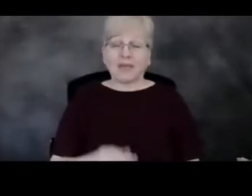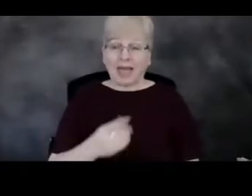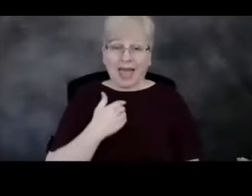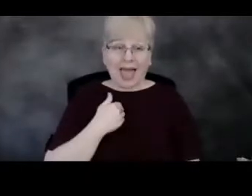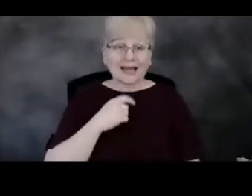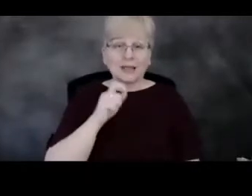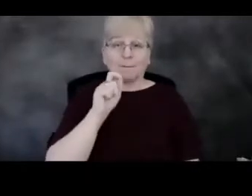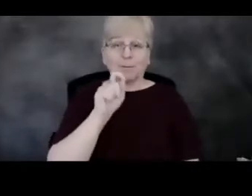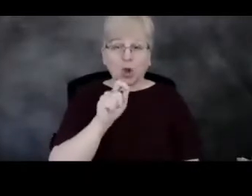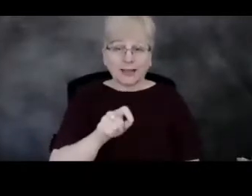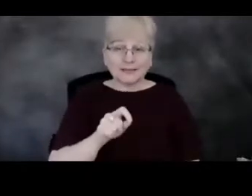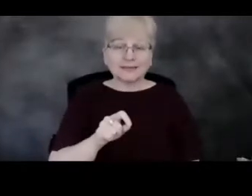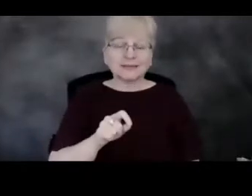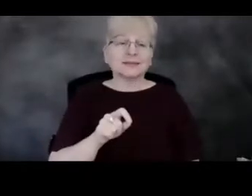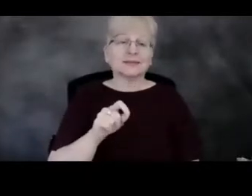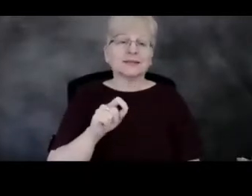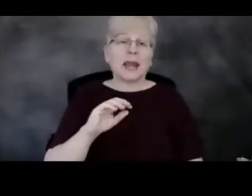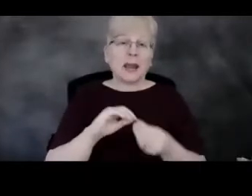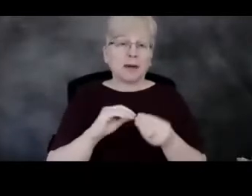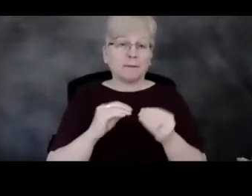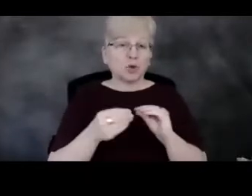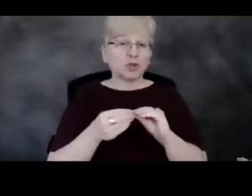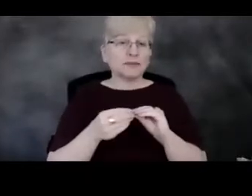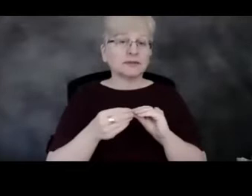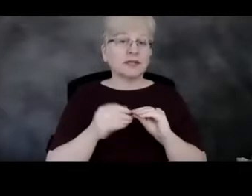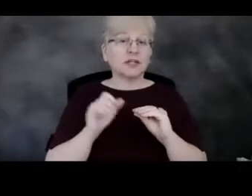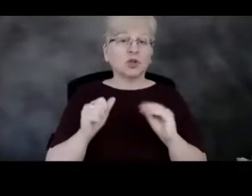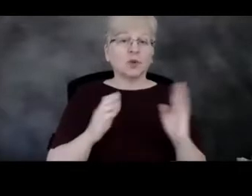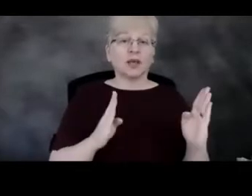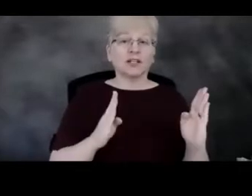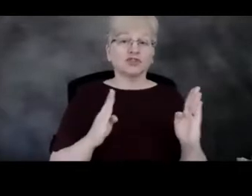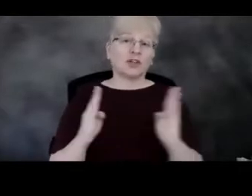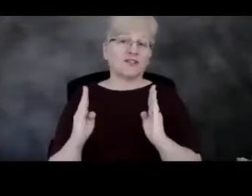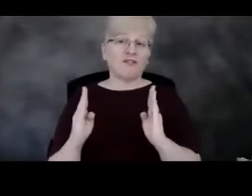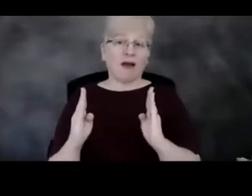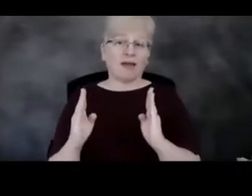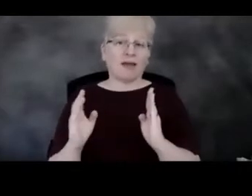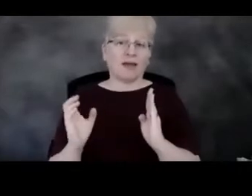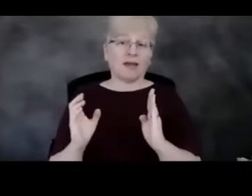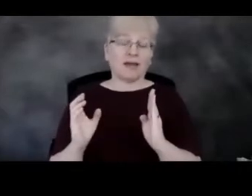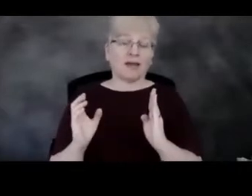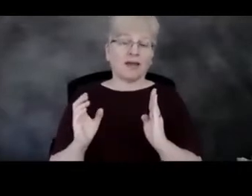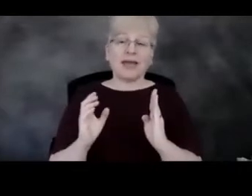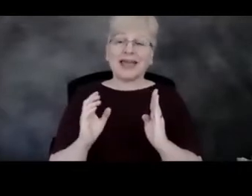16:48:24 you can justify either left, center, or right.